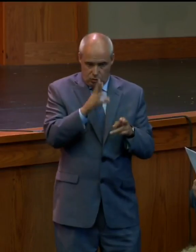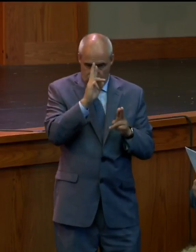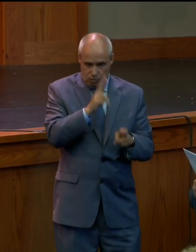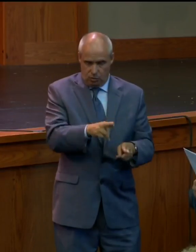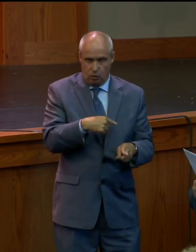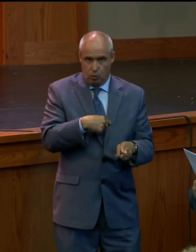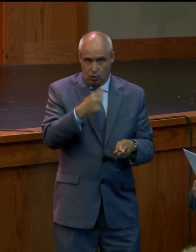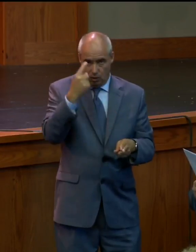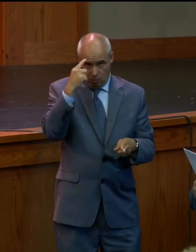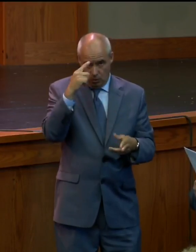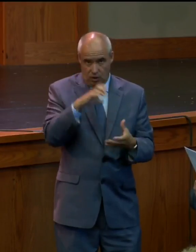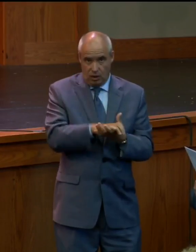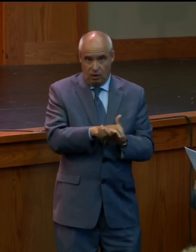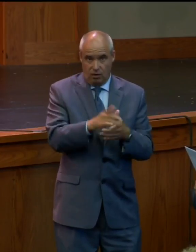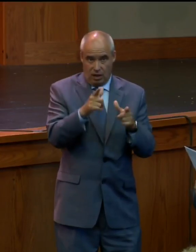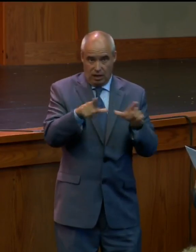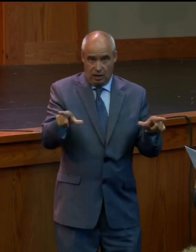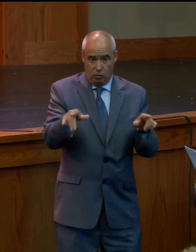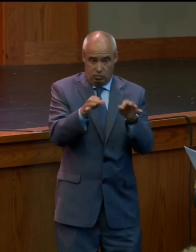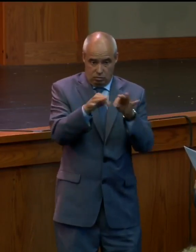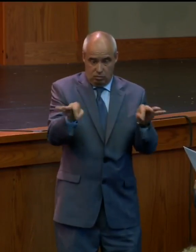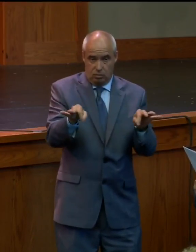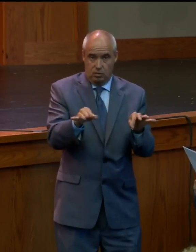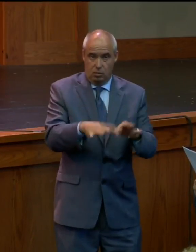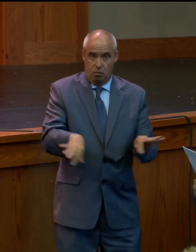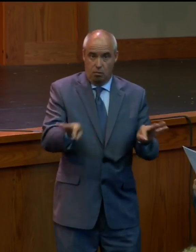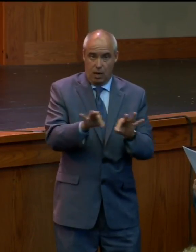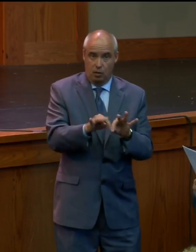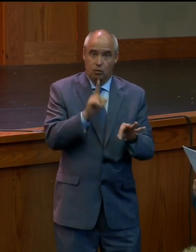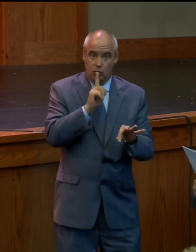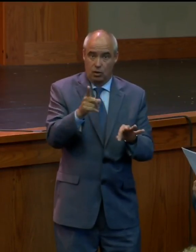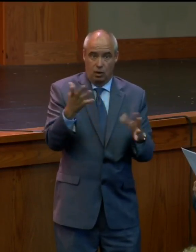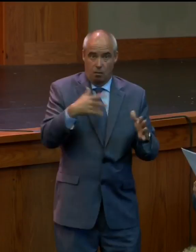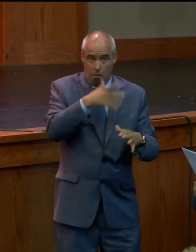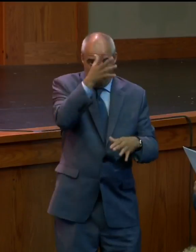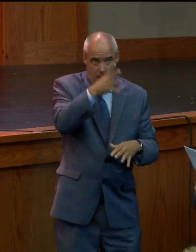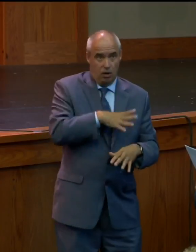AND THAT BY SAYING MEN OR WOMEN OR HIS OR HERS VERSUS PEOPLE OR